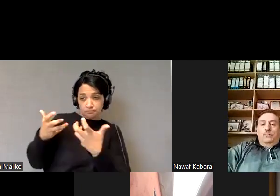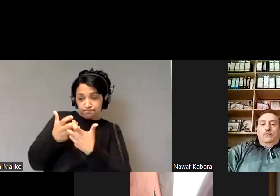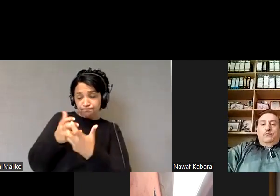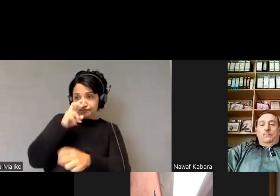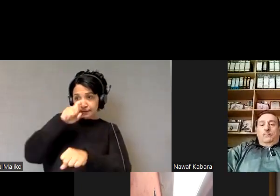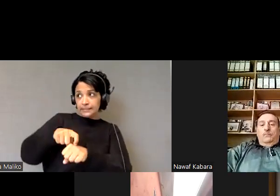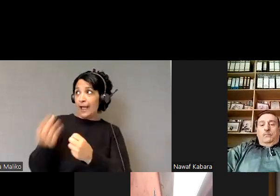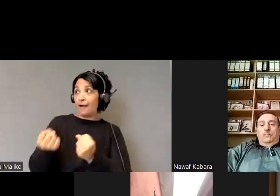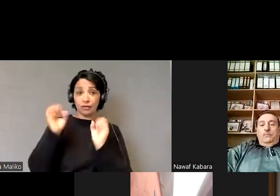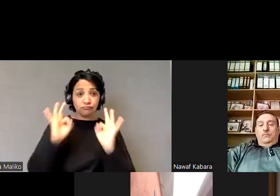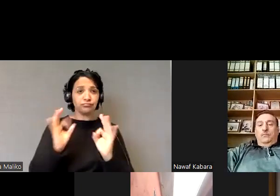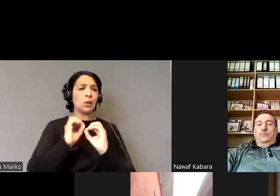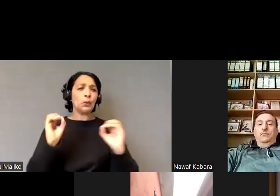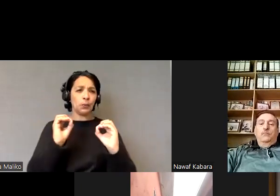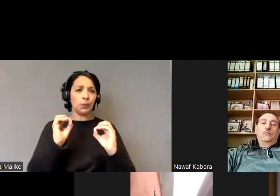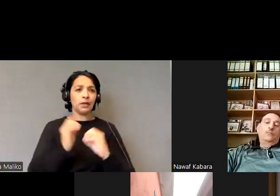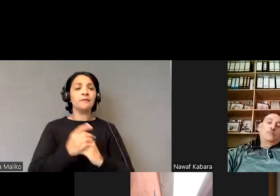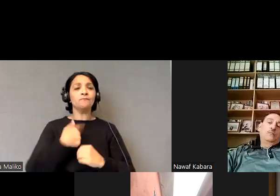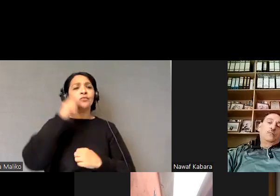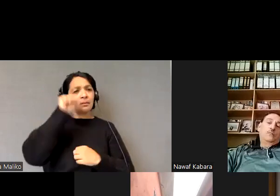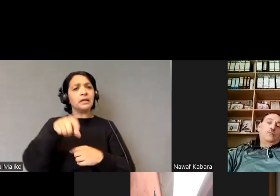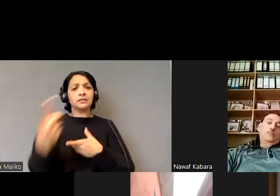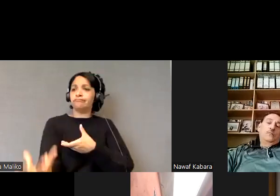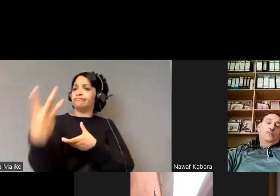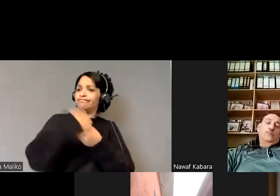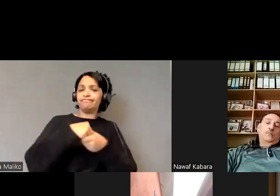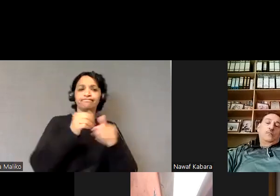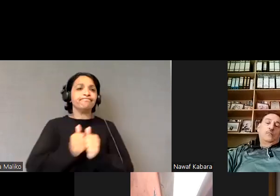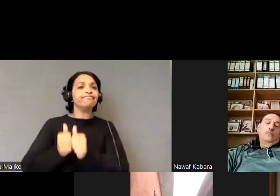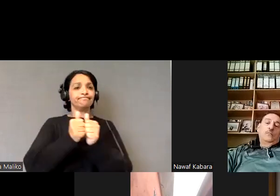Together we need to do better and we need to do more.